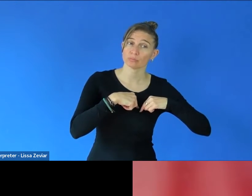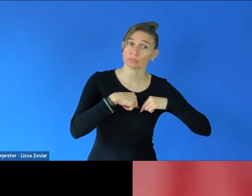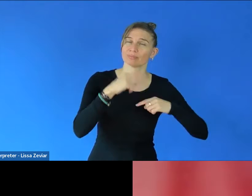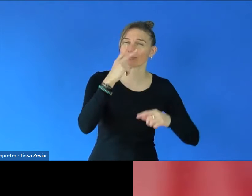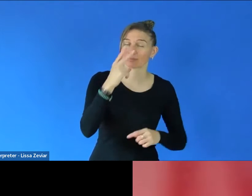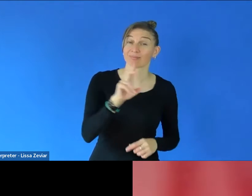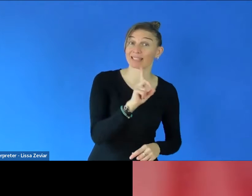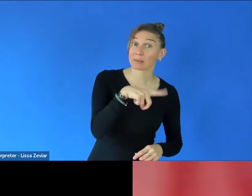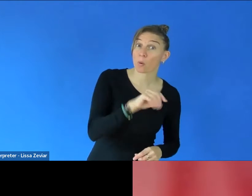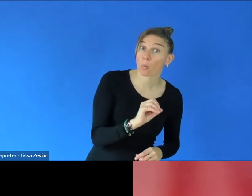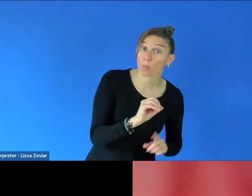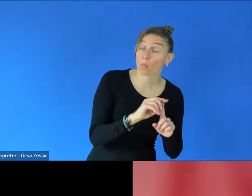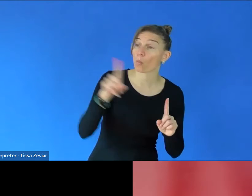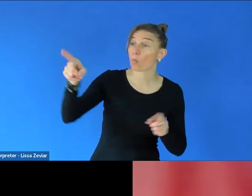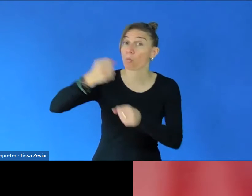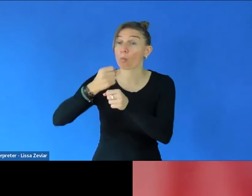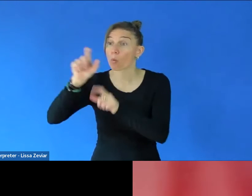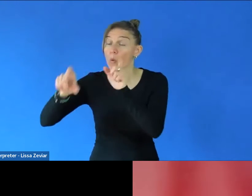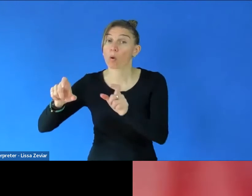for influencing them regarding which type